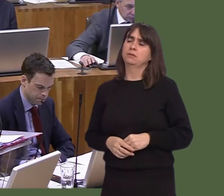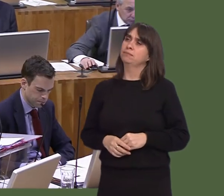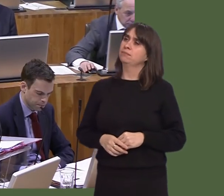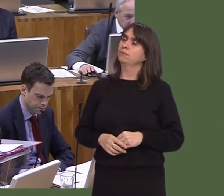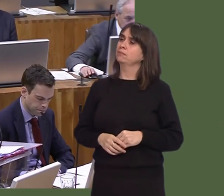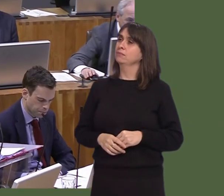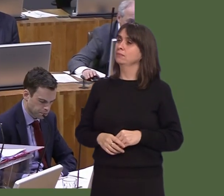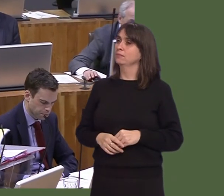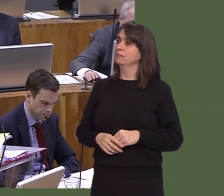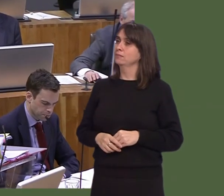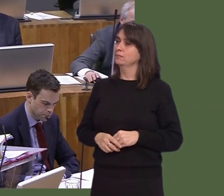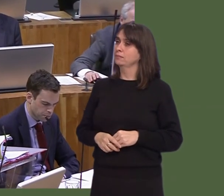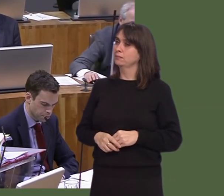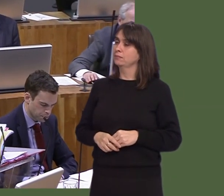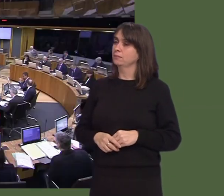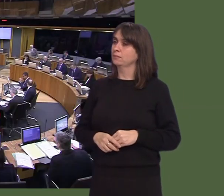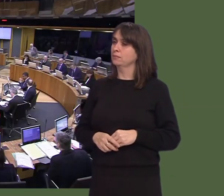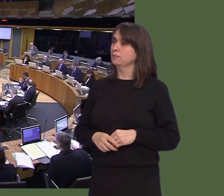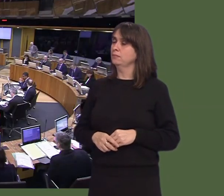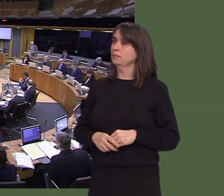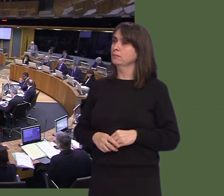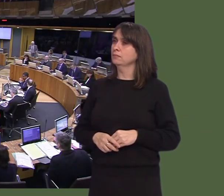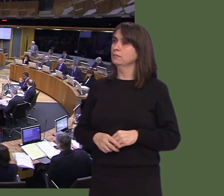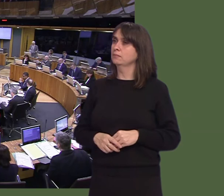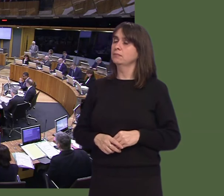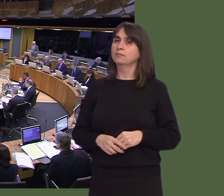to do about that? How far are you willing to push this?